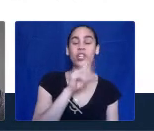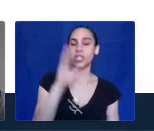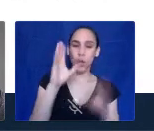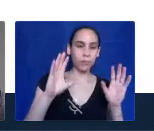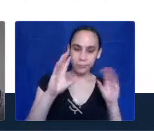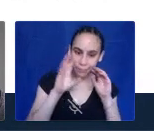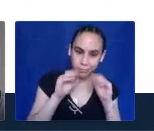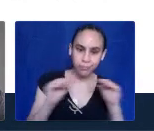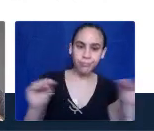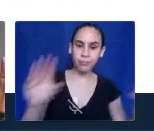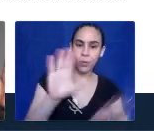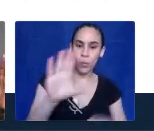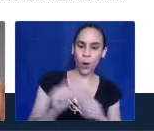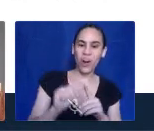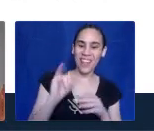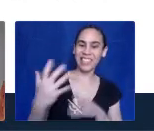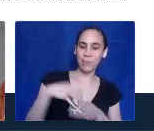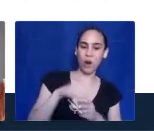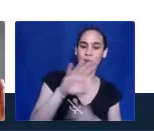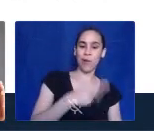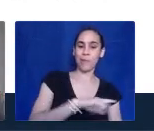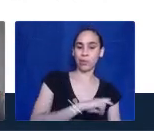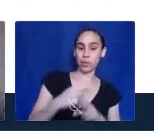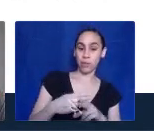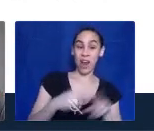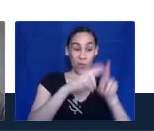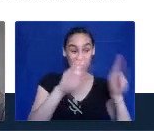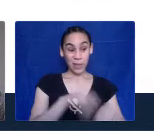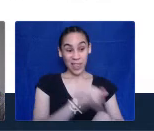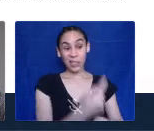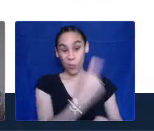of your personal brand the resume is one part of your personal brand but the other things